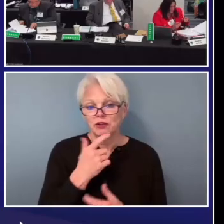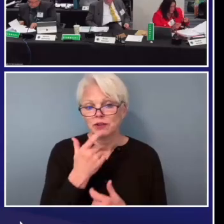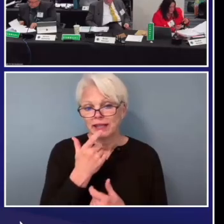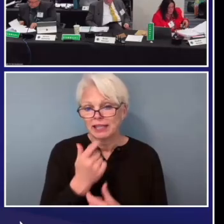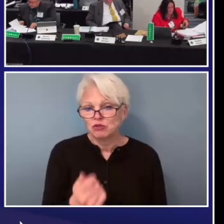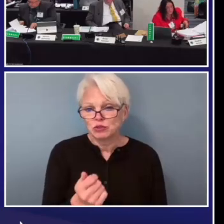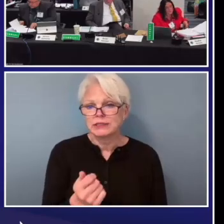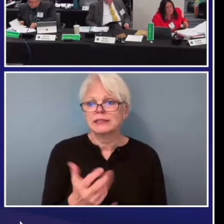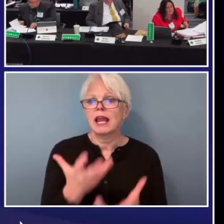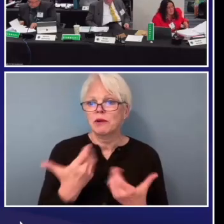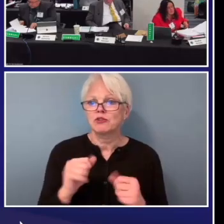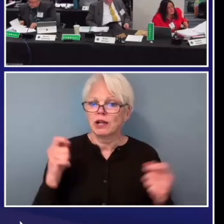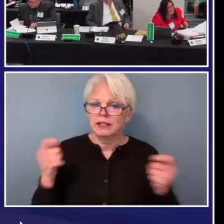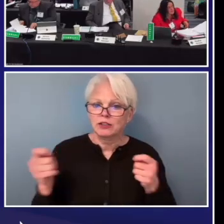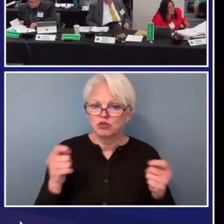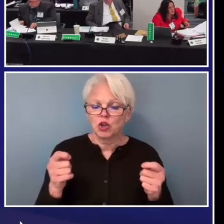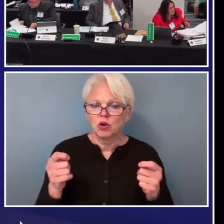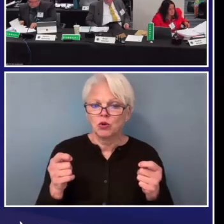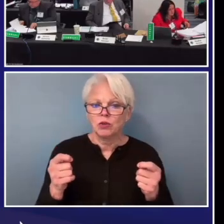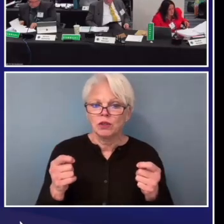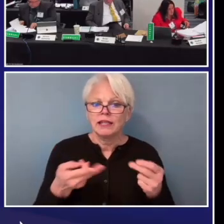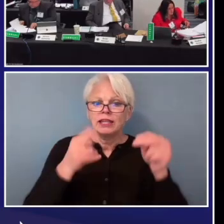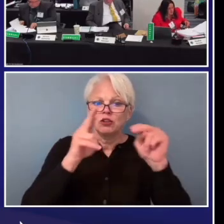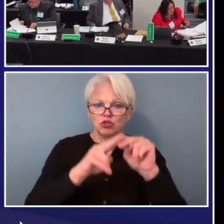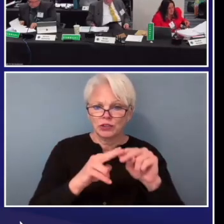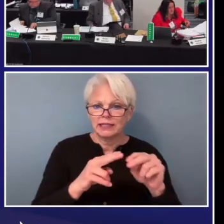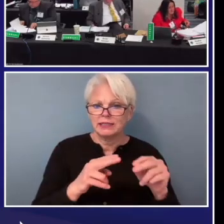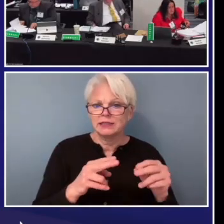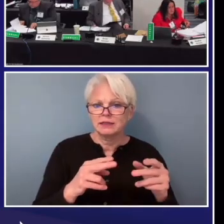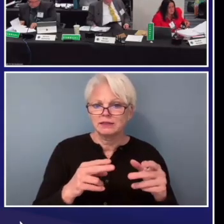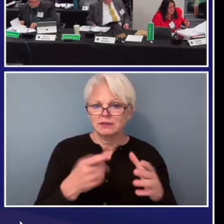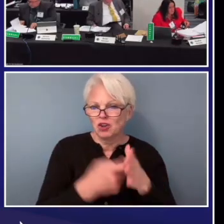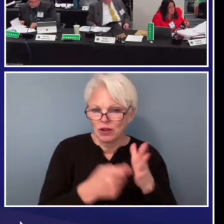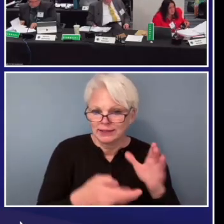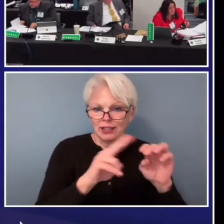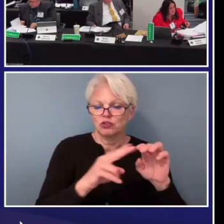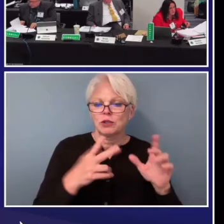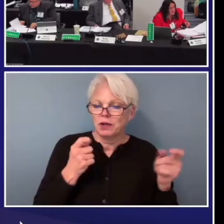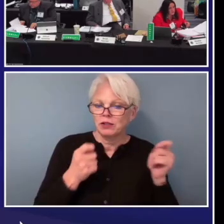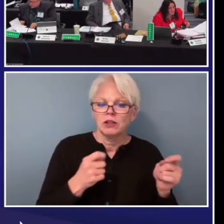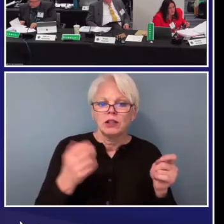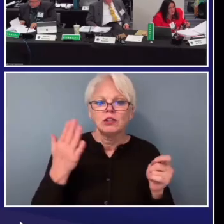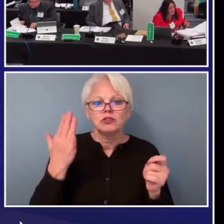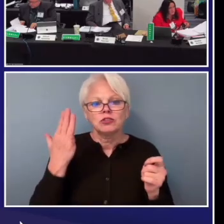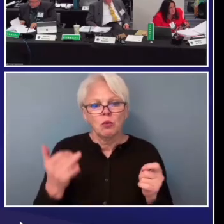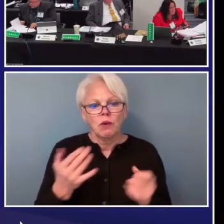to control increase in costs, why does resource sharing take such